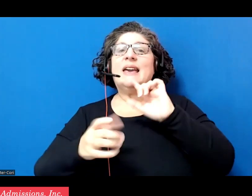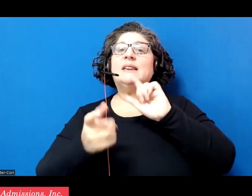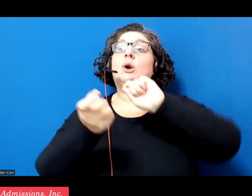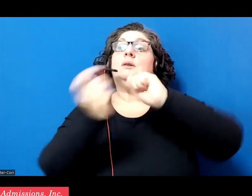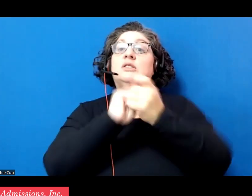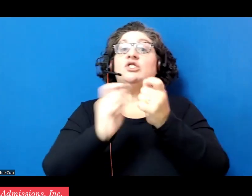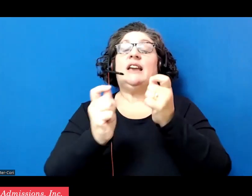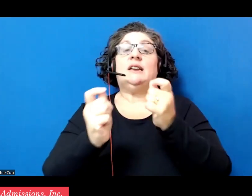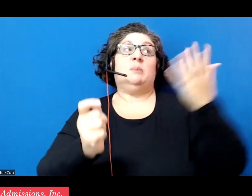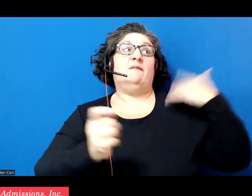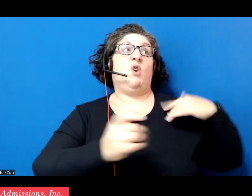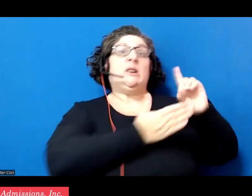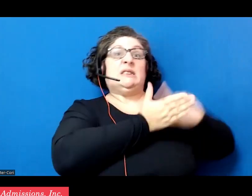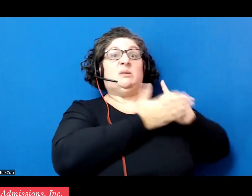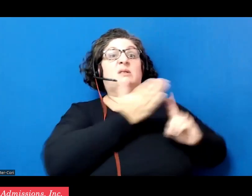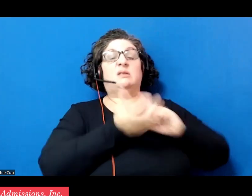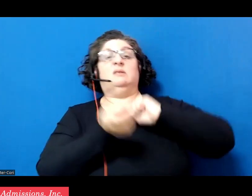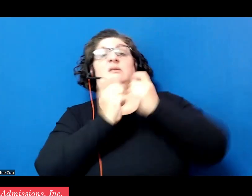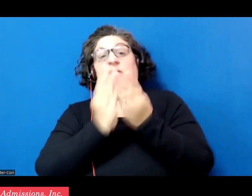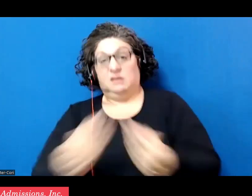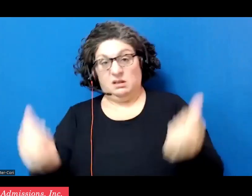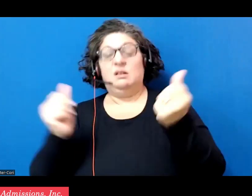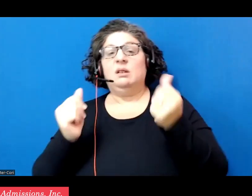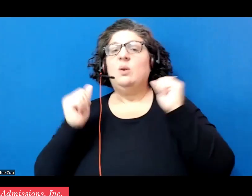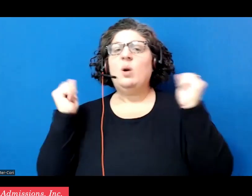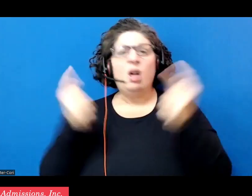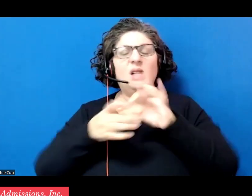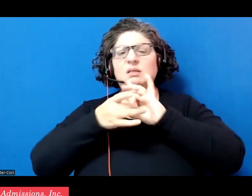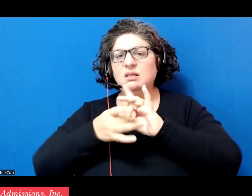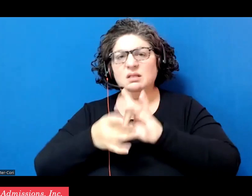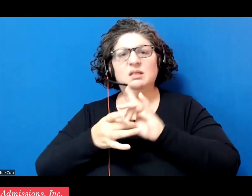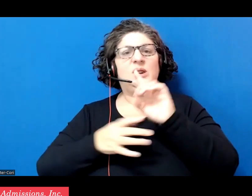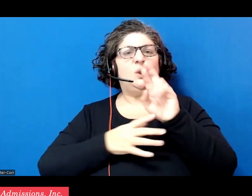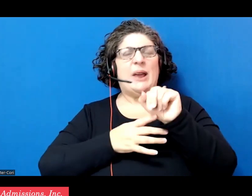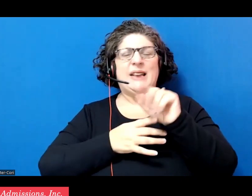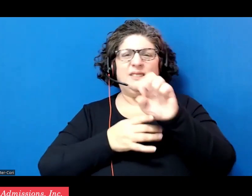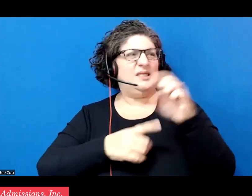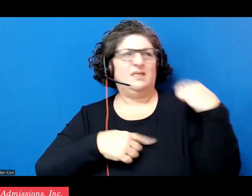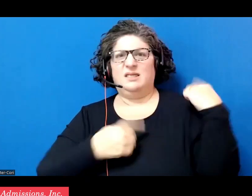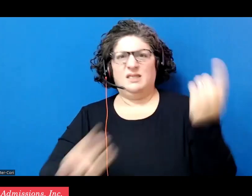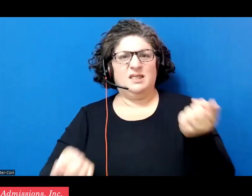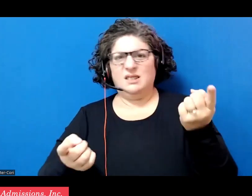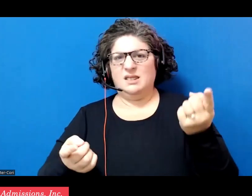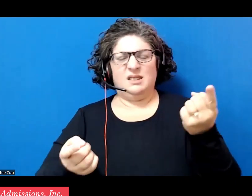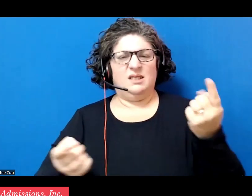all of these institutions discriminated on the basis of race for most of their longevity.